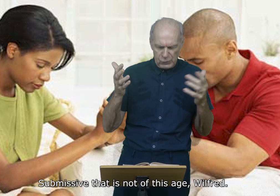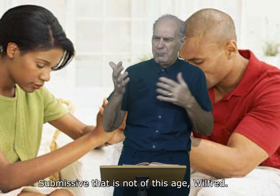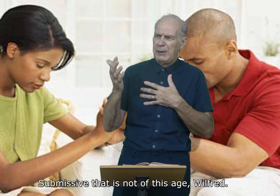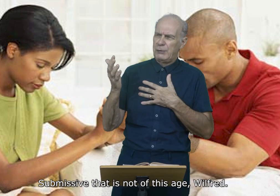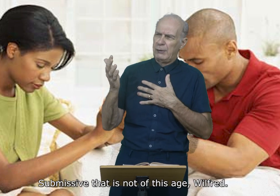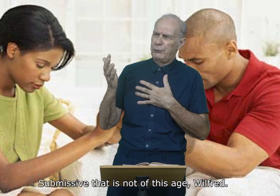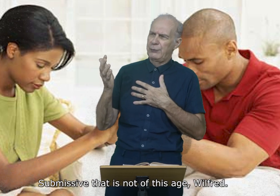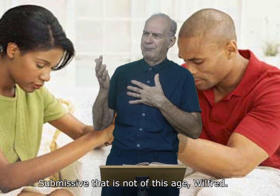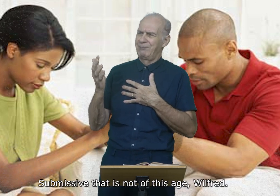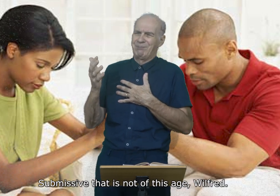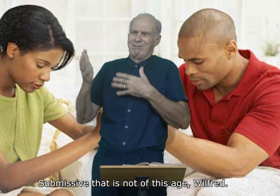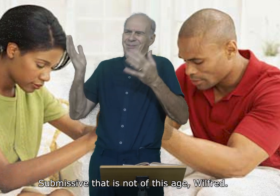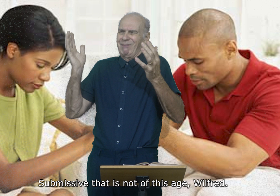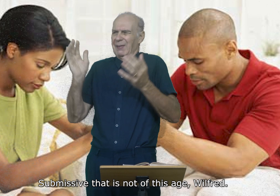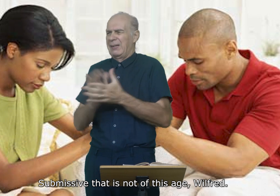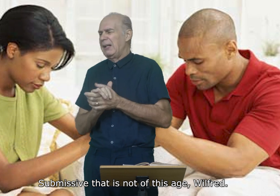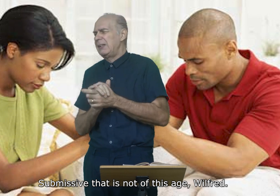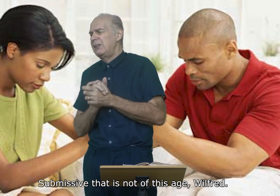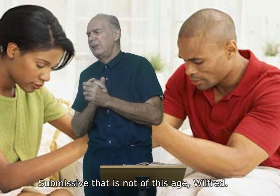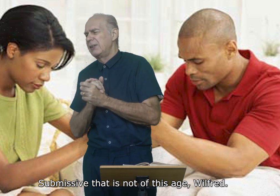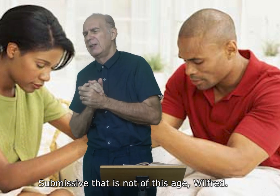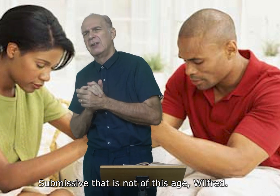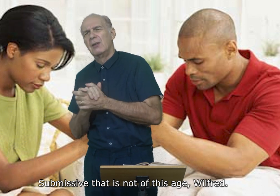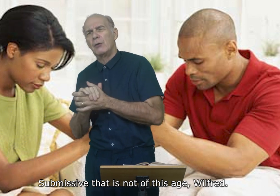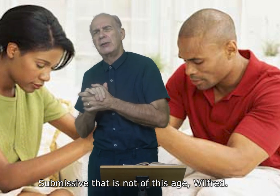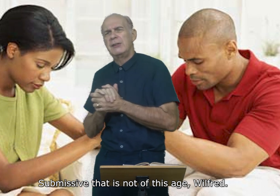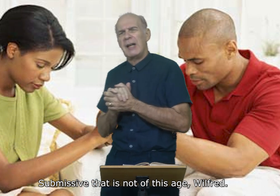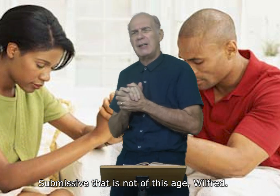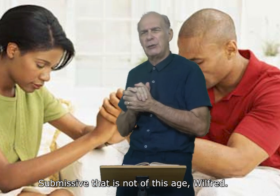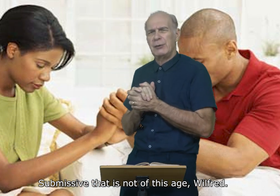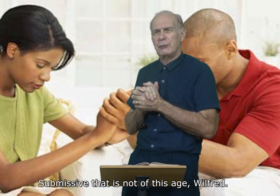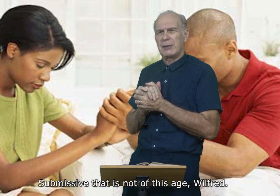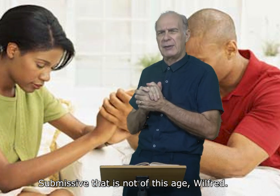Submissive that is not of this age, Wilfred.